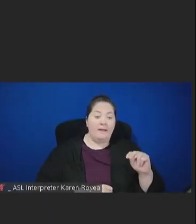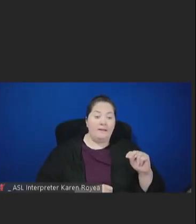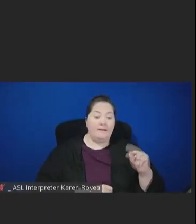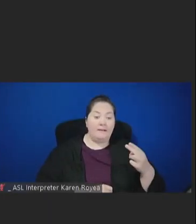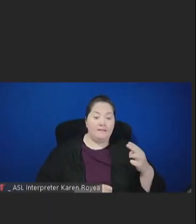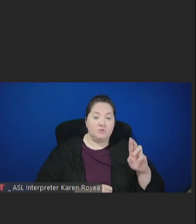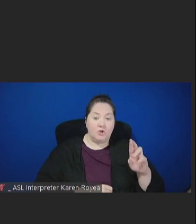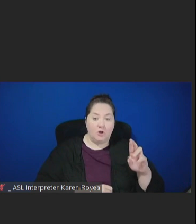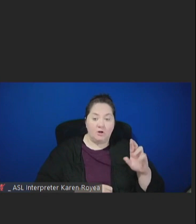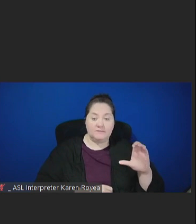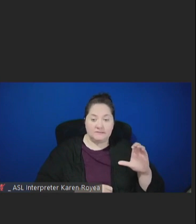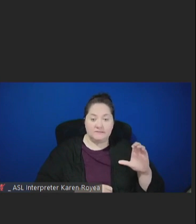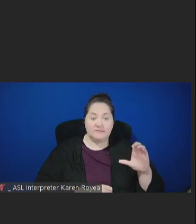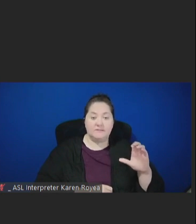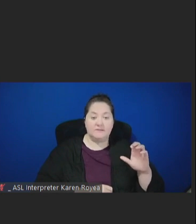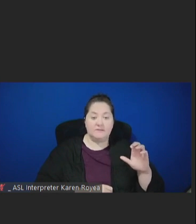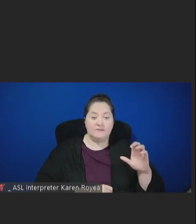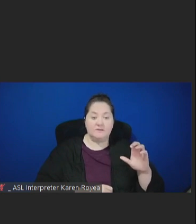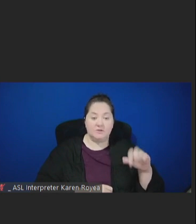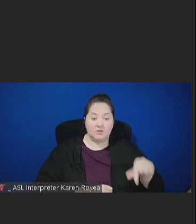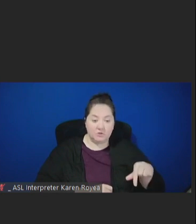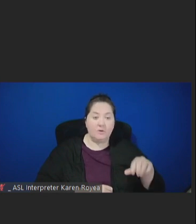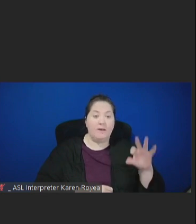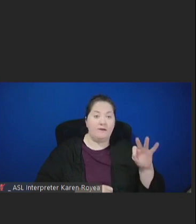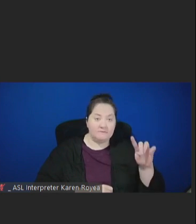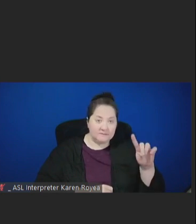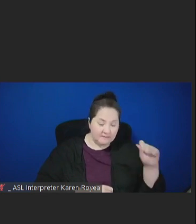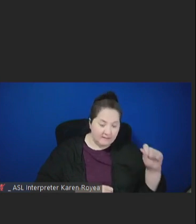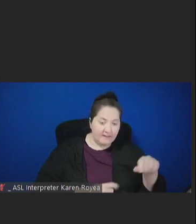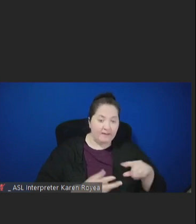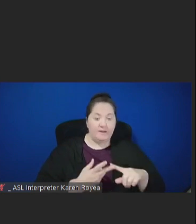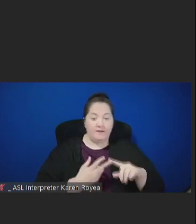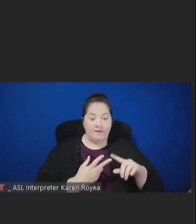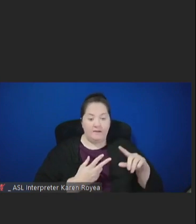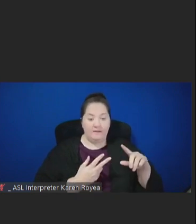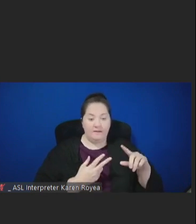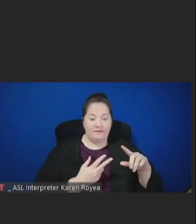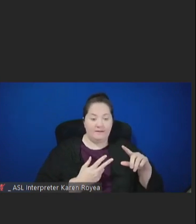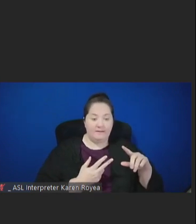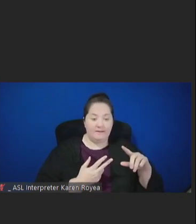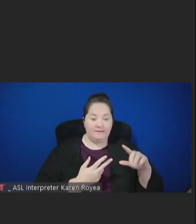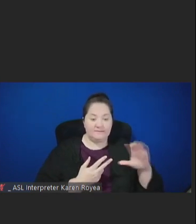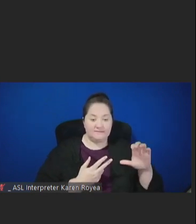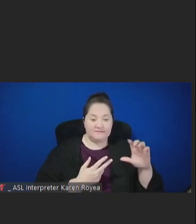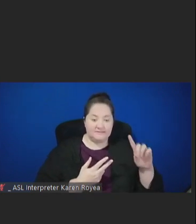FDA, and VA have provided written updates, but will not be providing